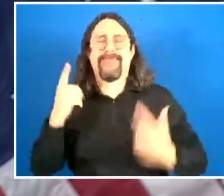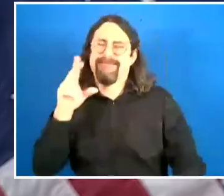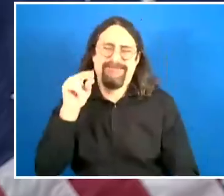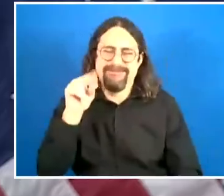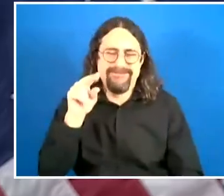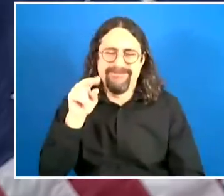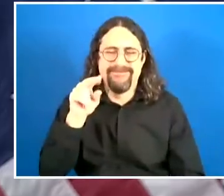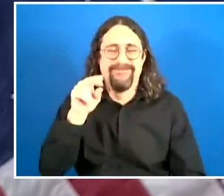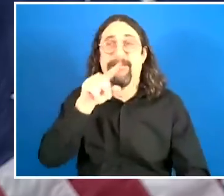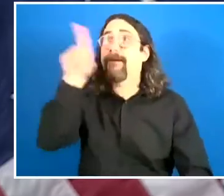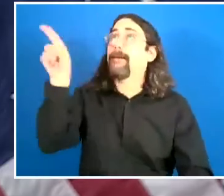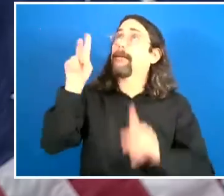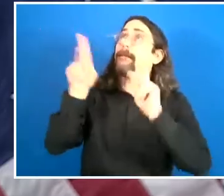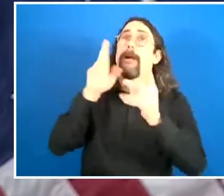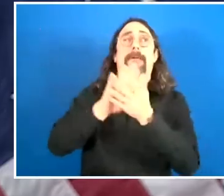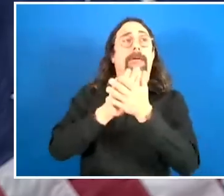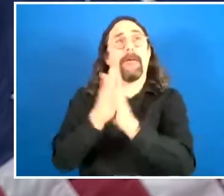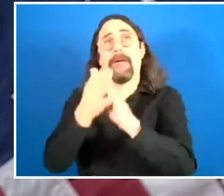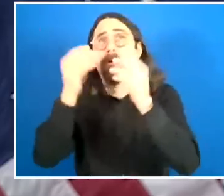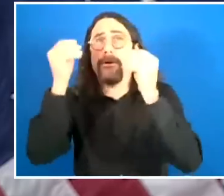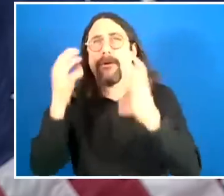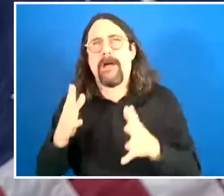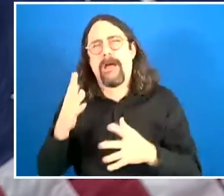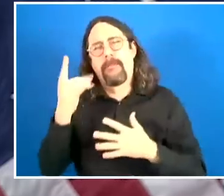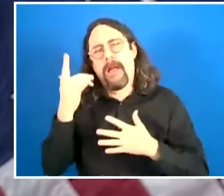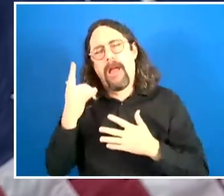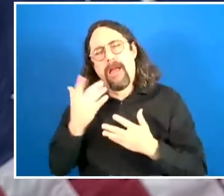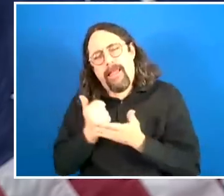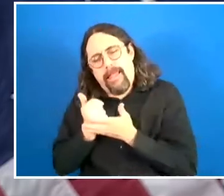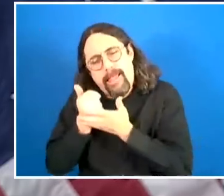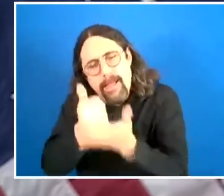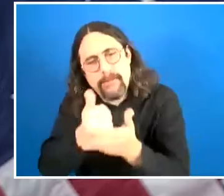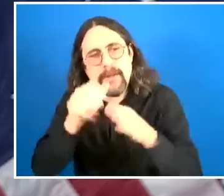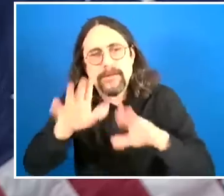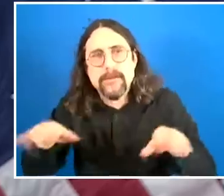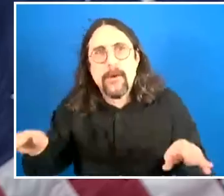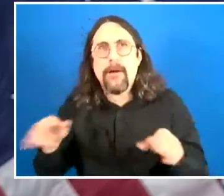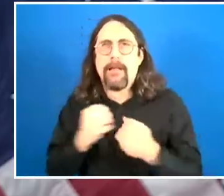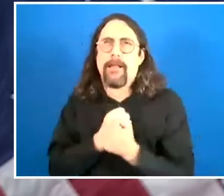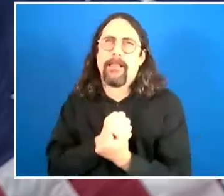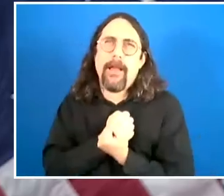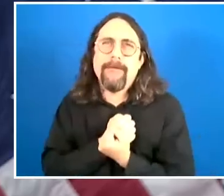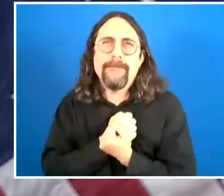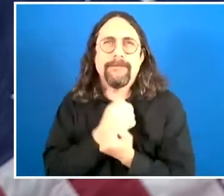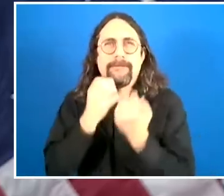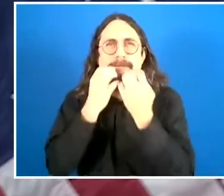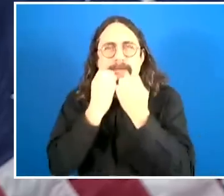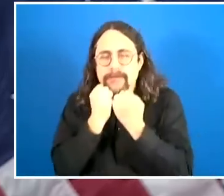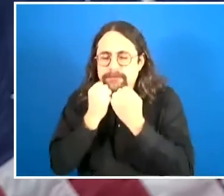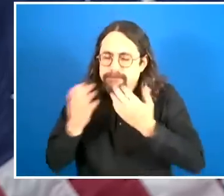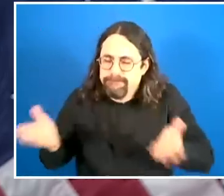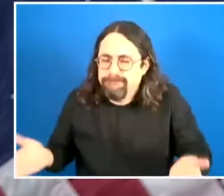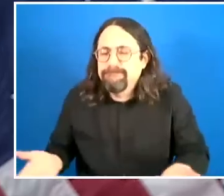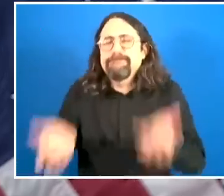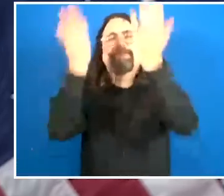QUICK BUCK I ASUSREY OU. PEOPLE WHO BECOME EDUCATORS DO IT BECAUSE THEY LOVE KIDS, THEY WANT TO HELP THEM,